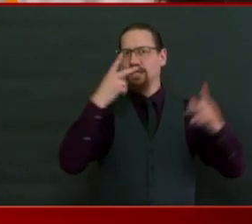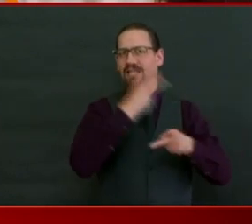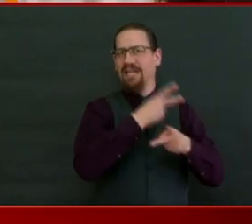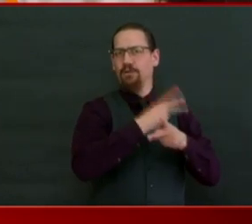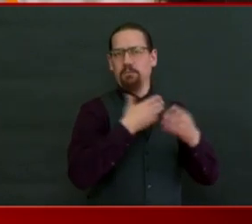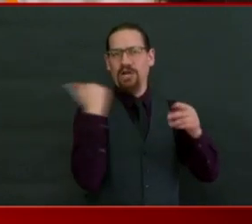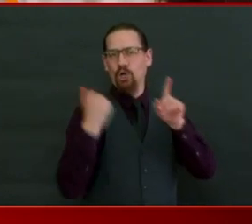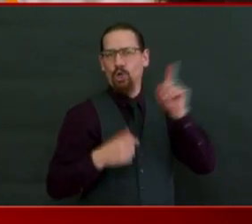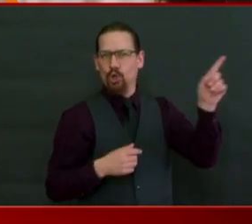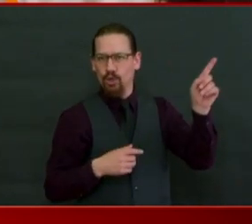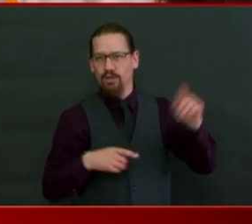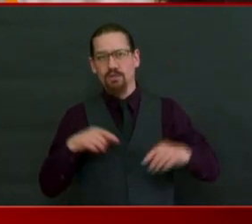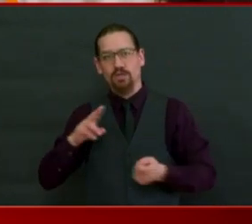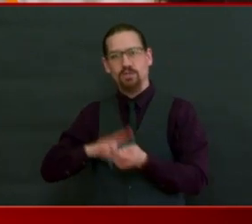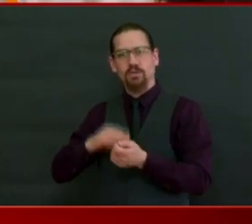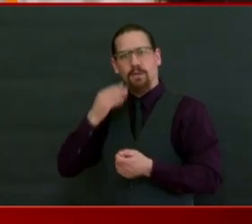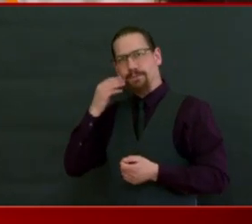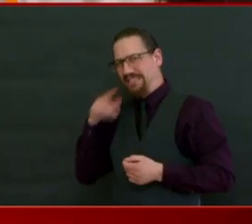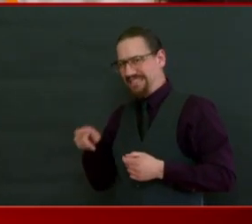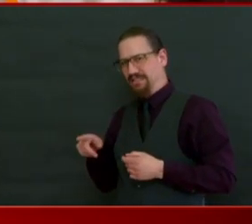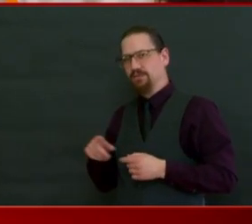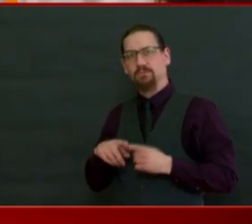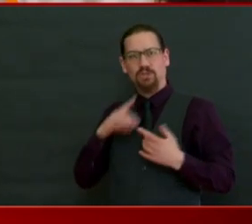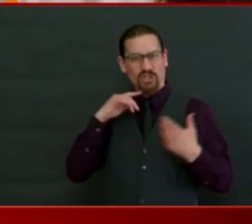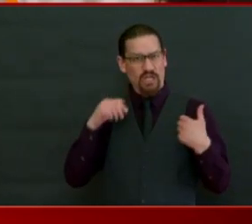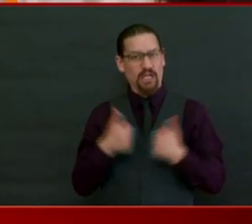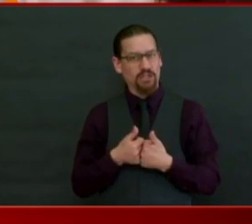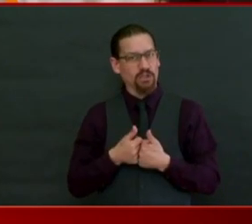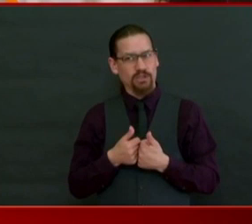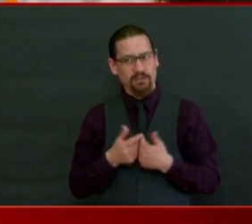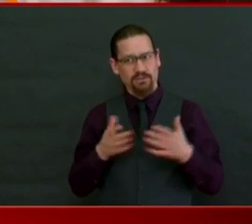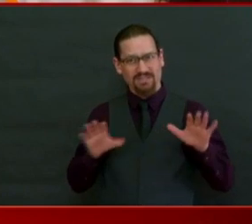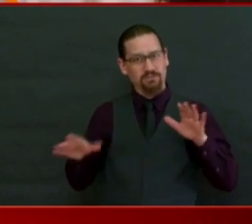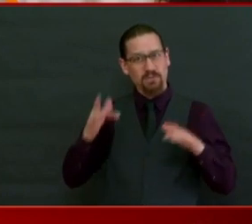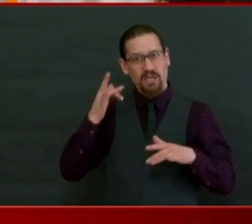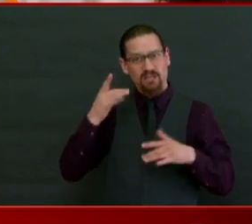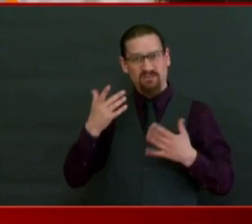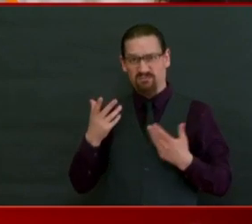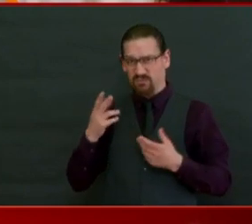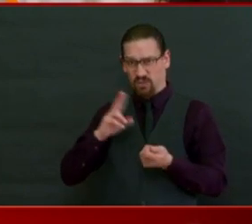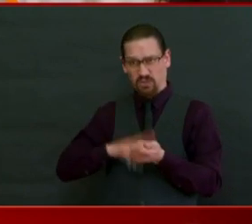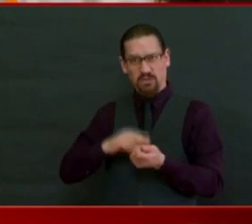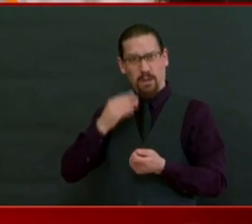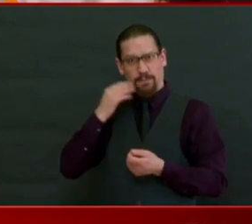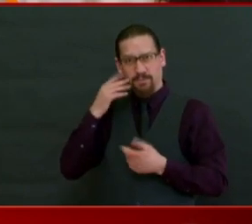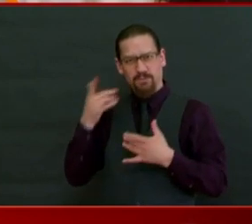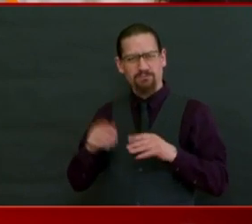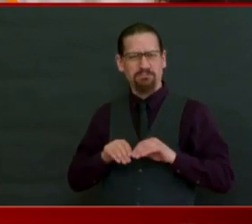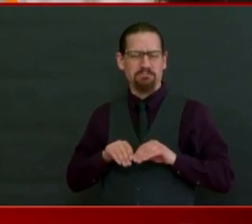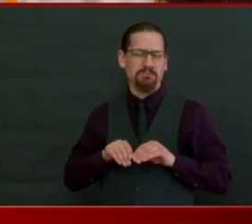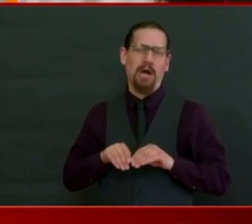THIS IS A VERY CHALLENGING SCENARIO BECAUSE IT'S VERY